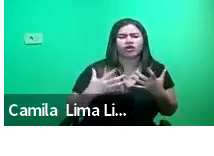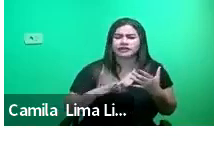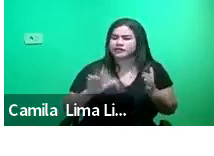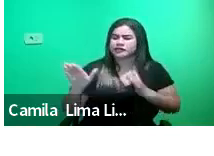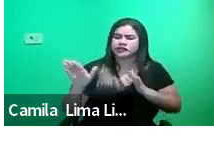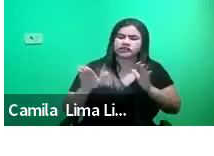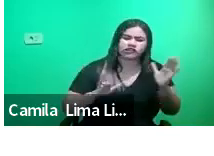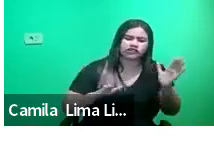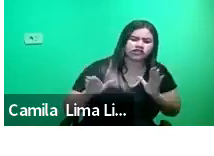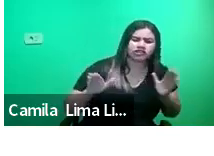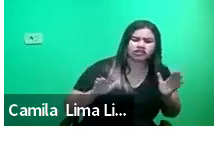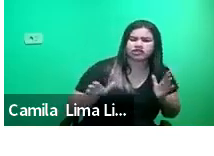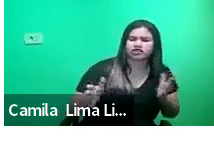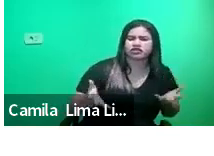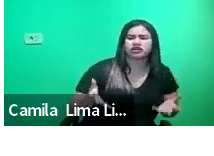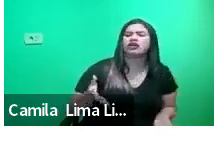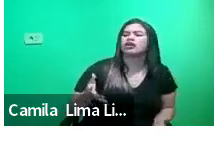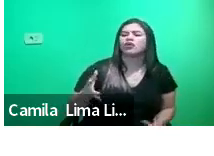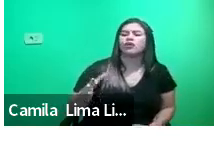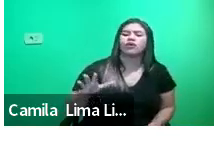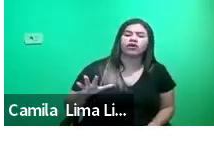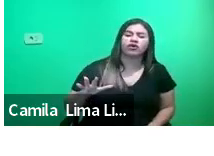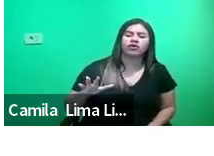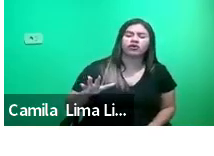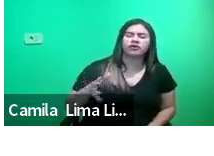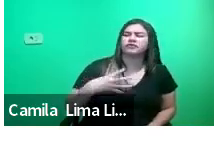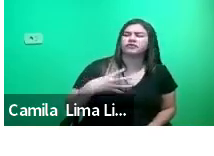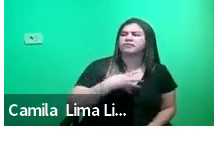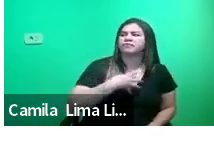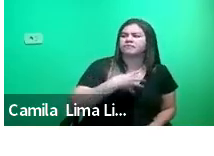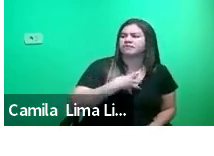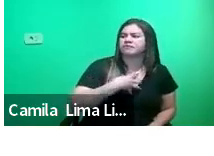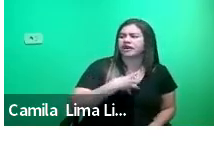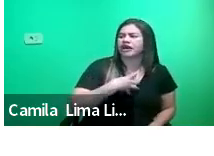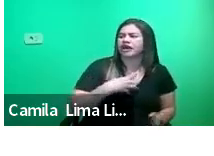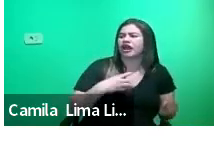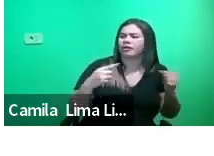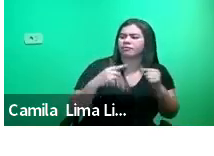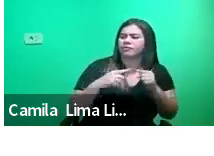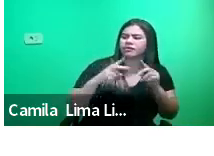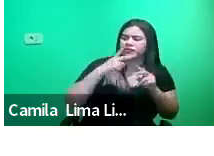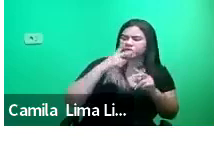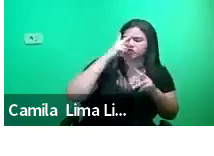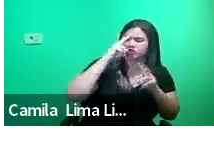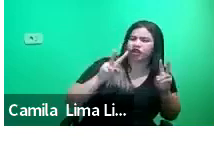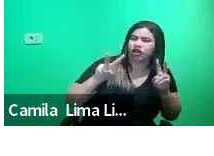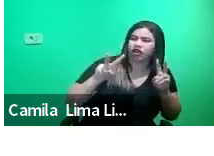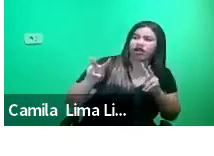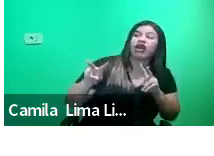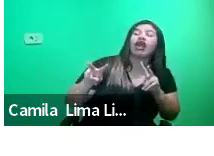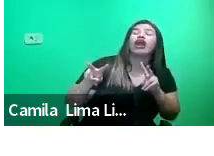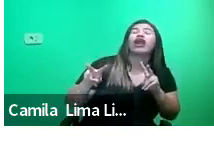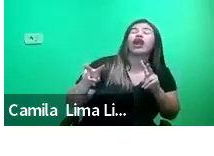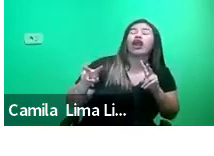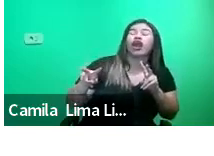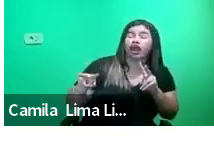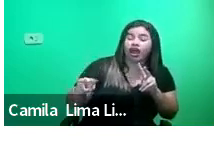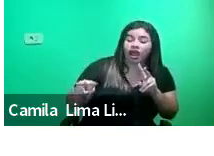is being thought of. an and understood by the people nearby and understood by the people as a direction. So it's because of the way So it's because of the way that